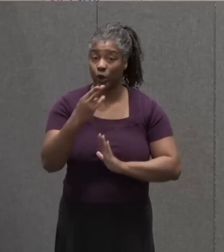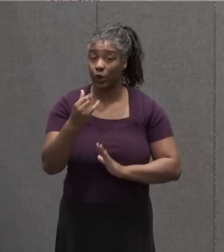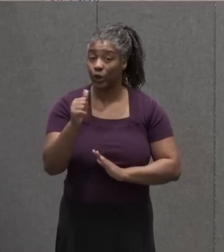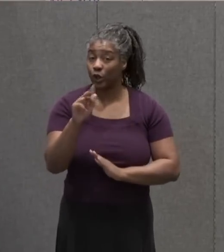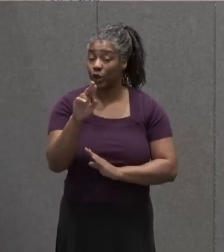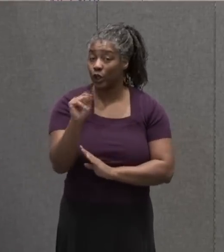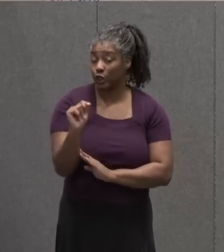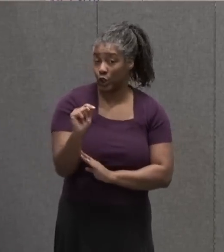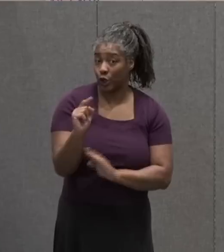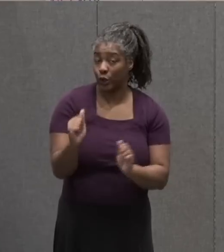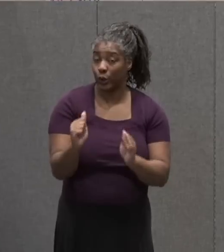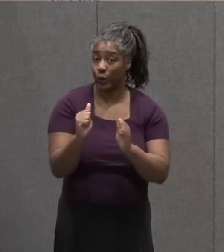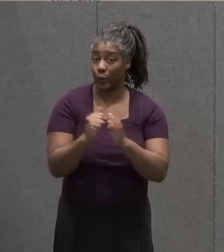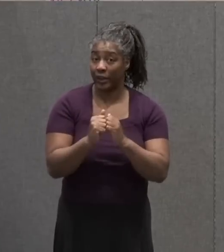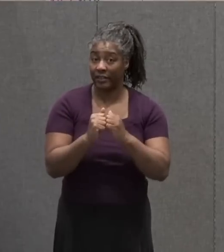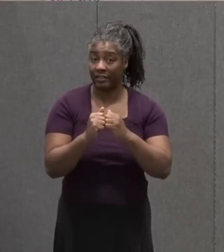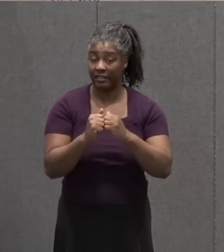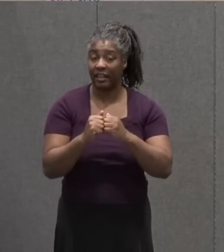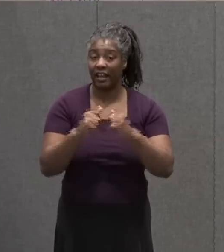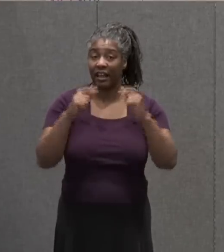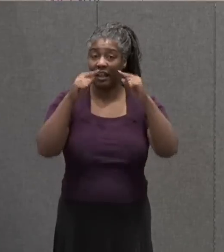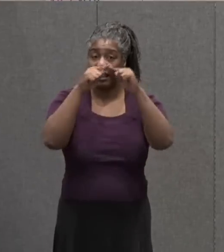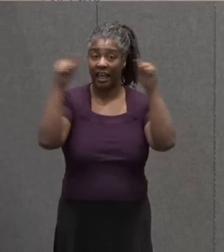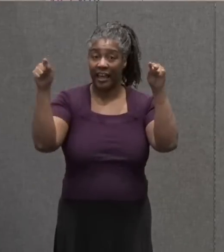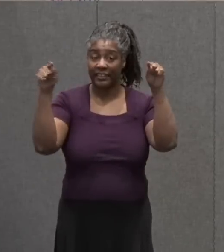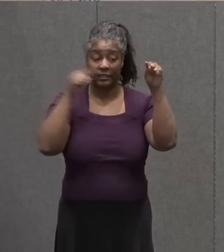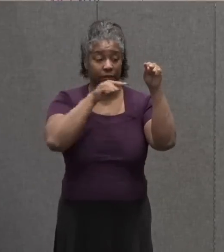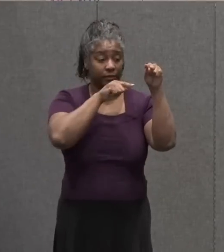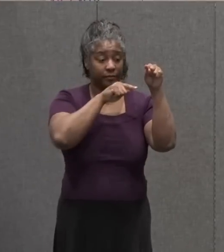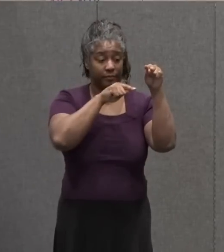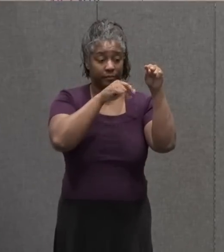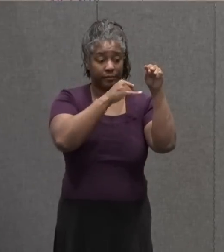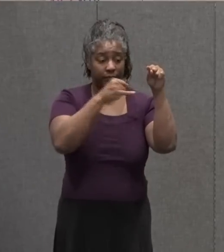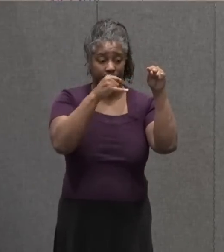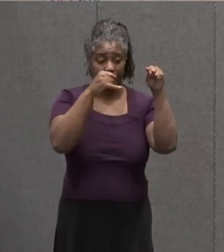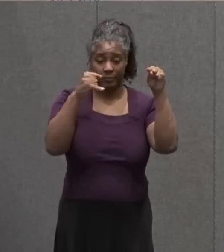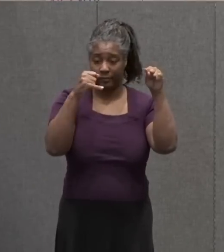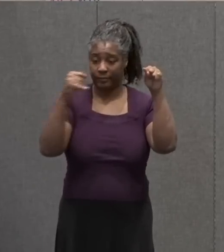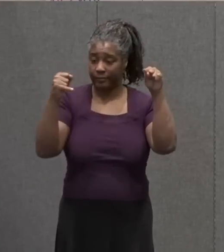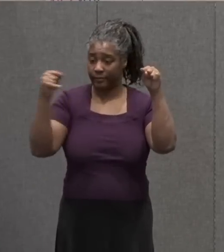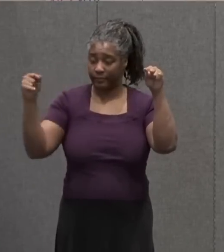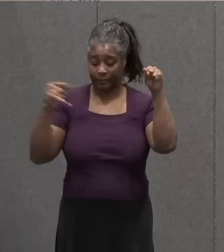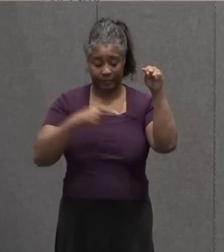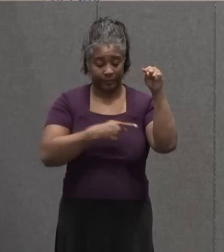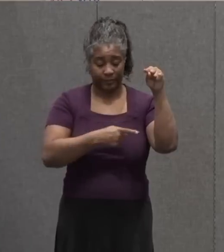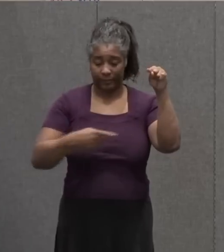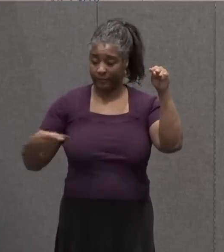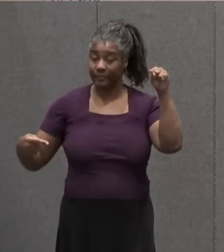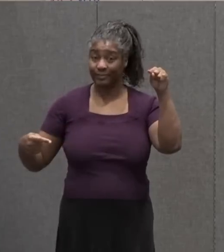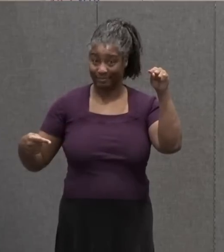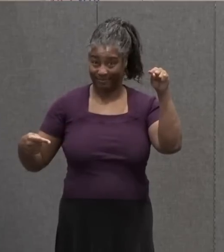If you have your manuscript paper at home, please feel free to pull it out so you can practice with me.